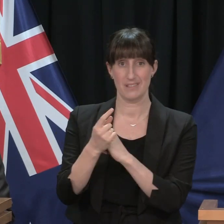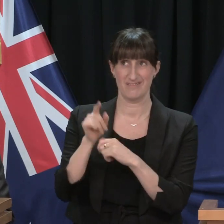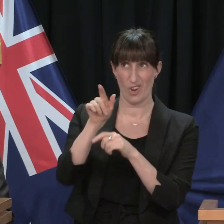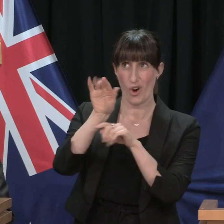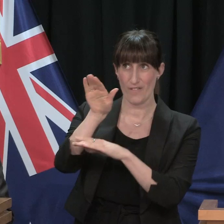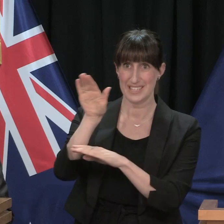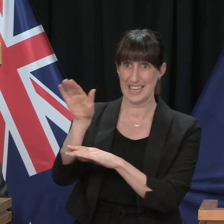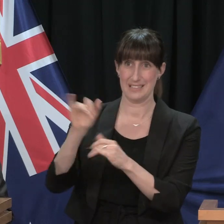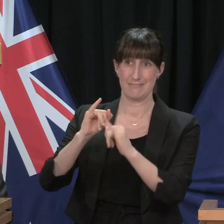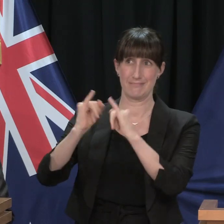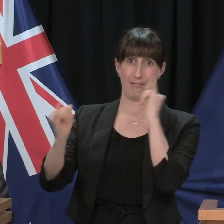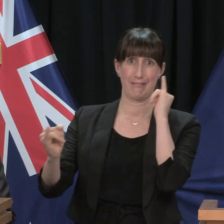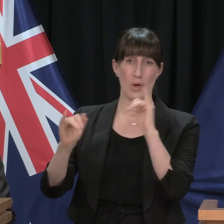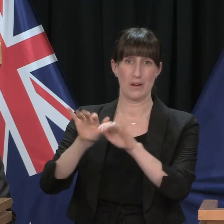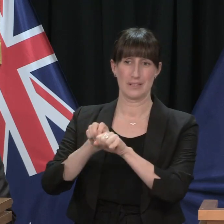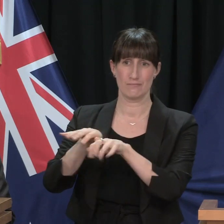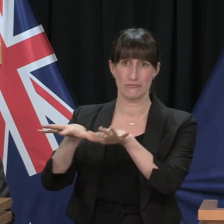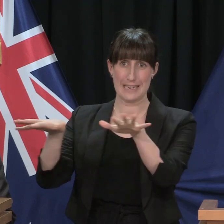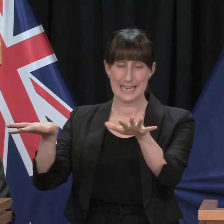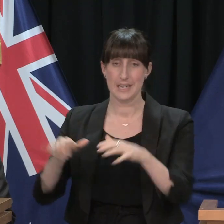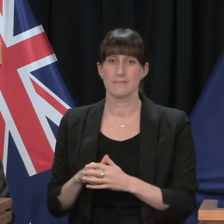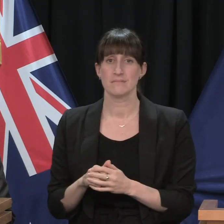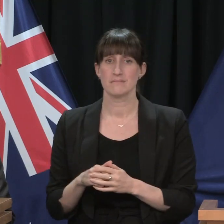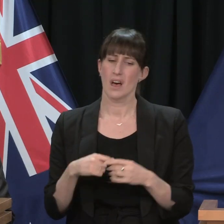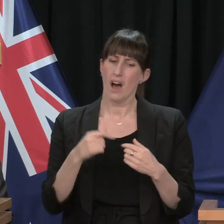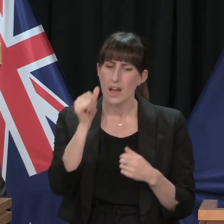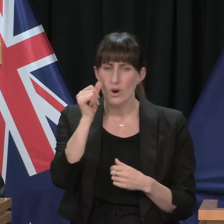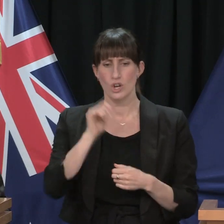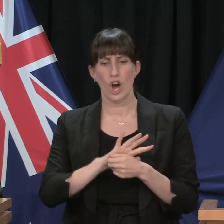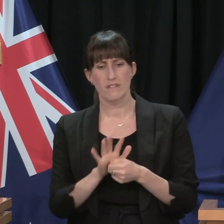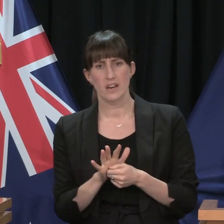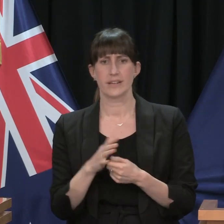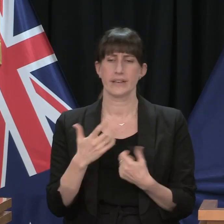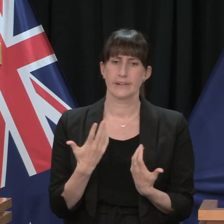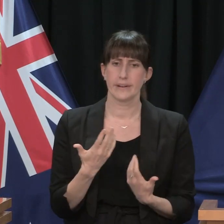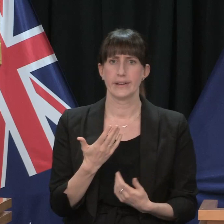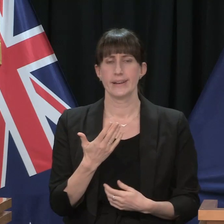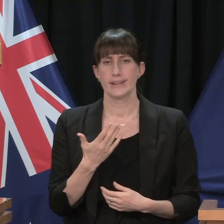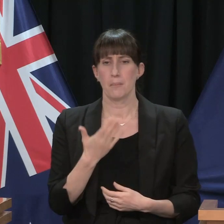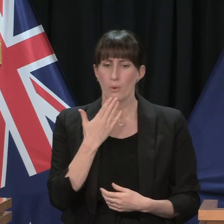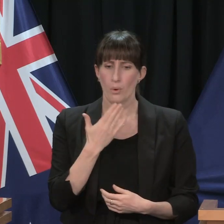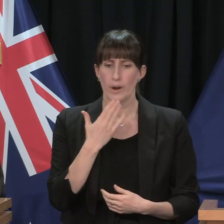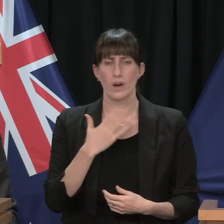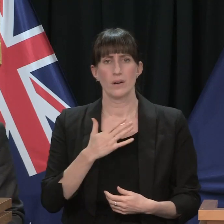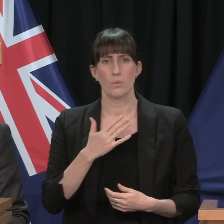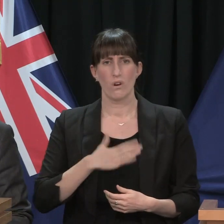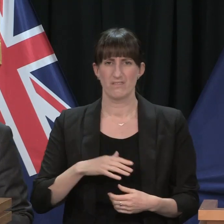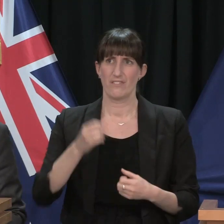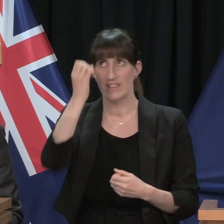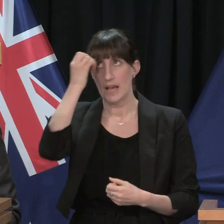could get away on us again and it could happen quickly. So, we cannot afford for COVID-19